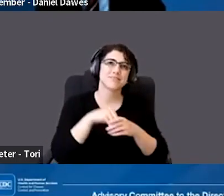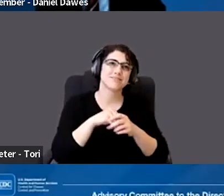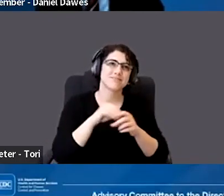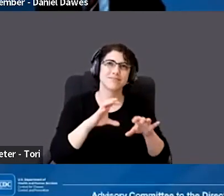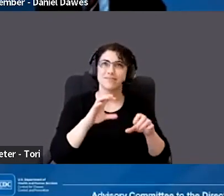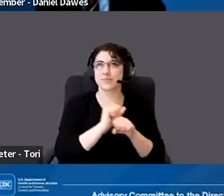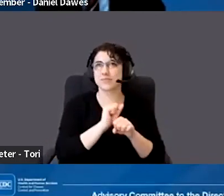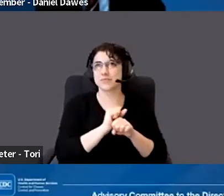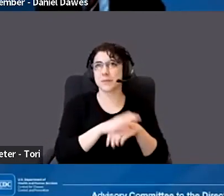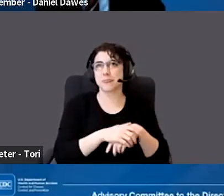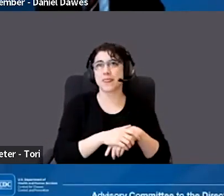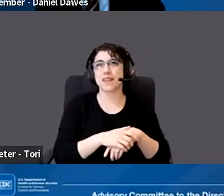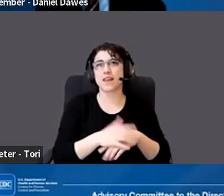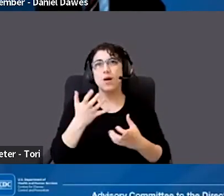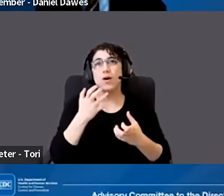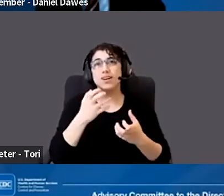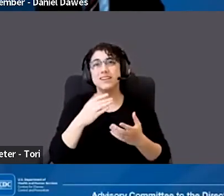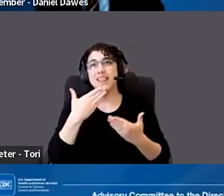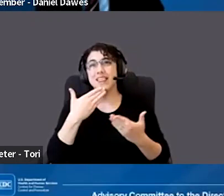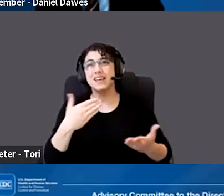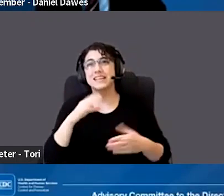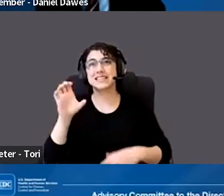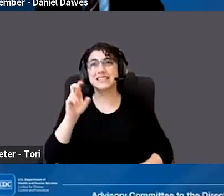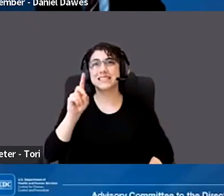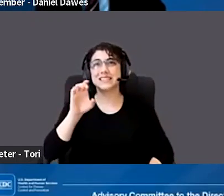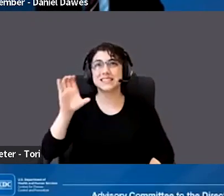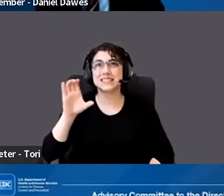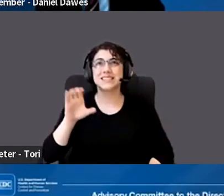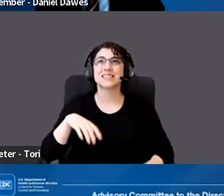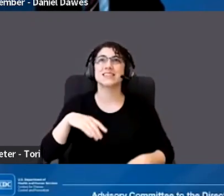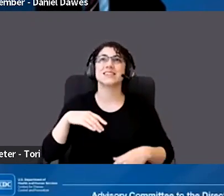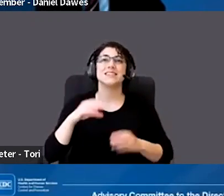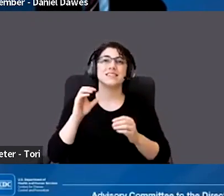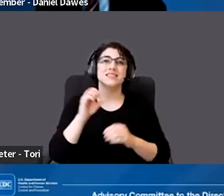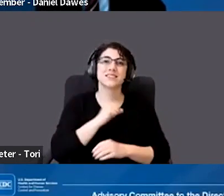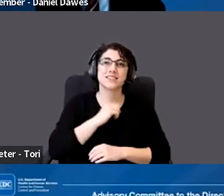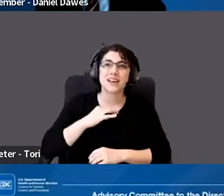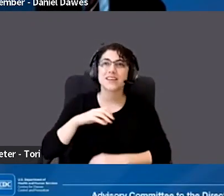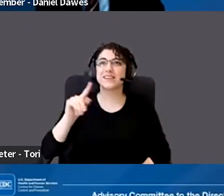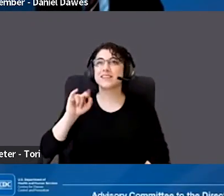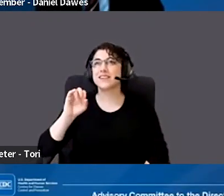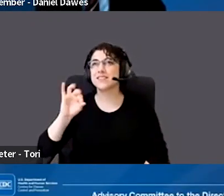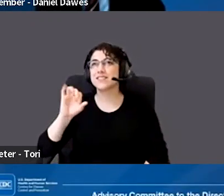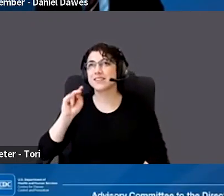and just to mention some of the key people who are supports to you, Tiffany Brown, Carrie Caldwell, Bridget Richards,